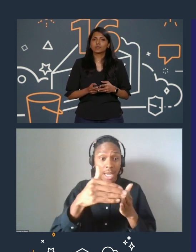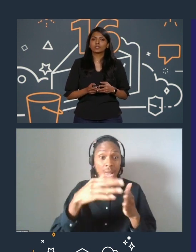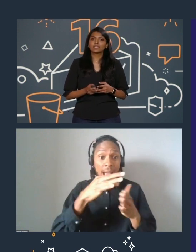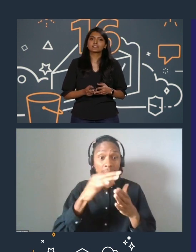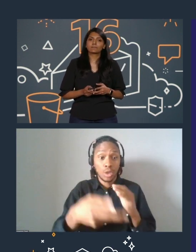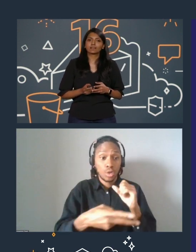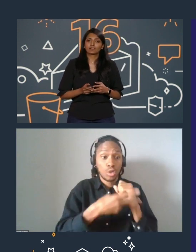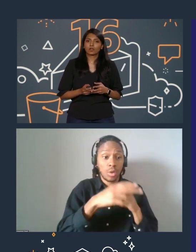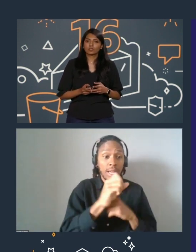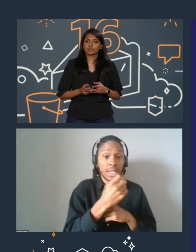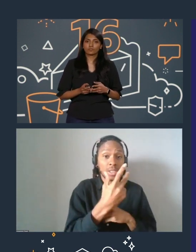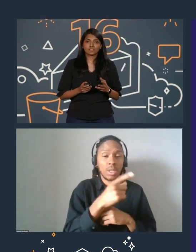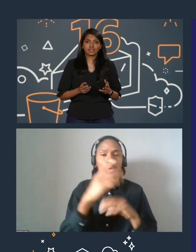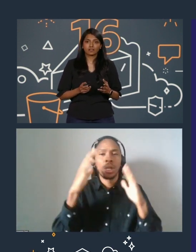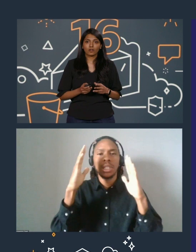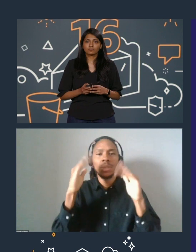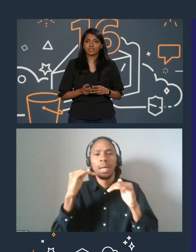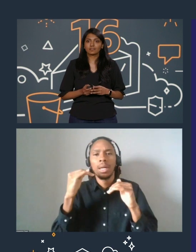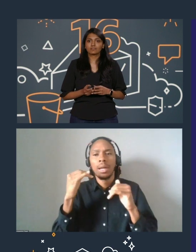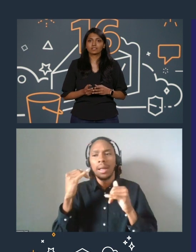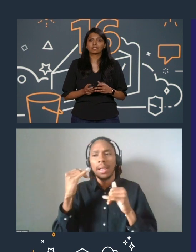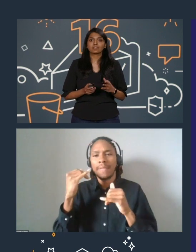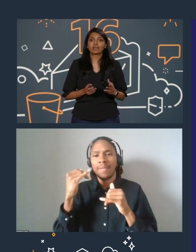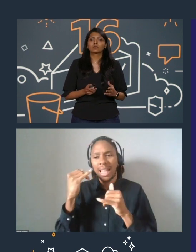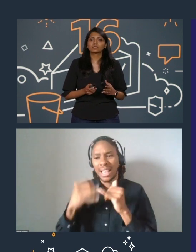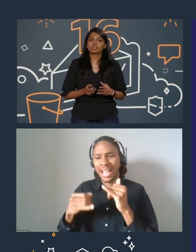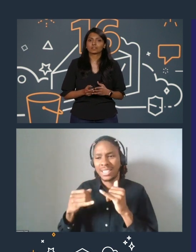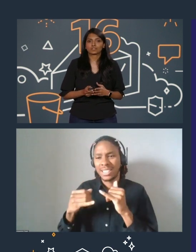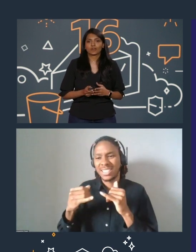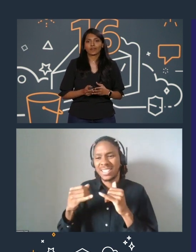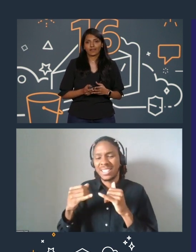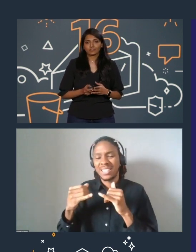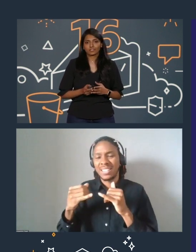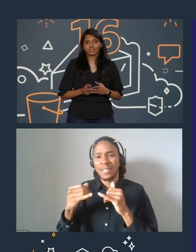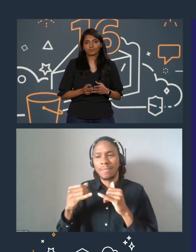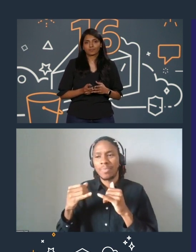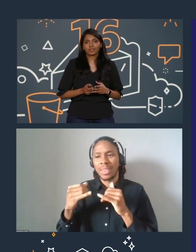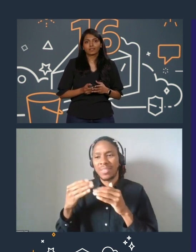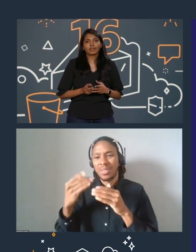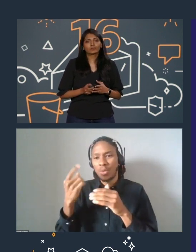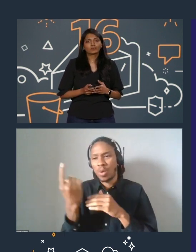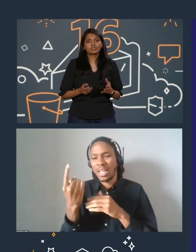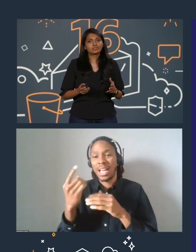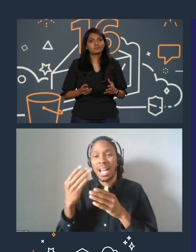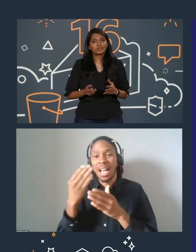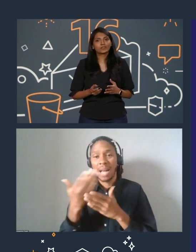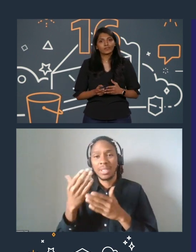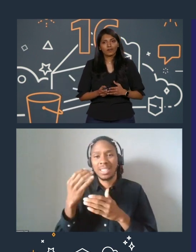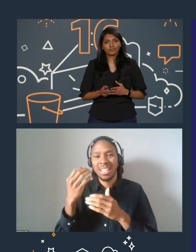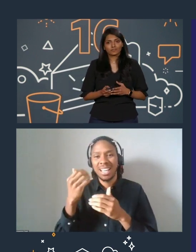you can expect the loss of a single object every 10,000 years on average. Now those are some pretty good odds